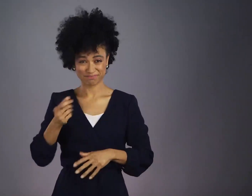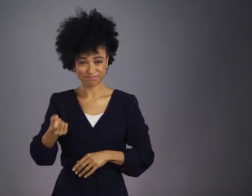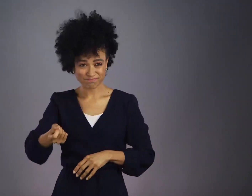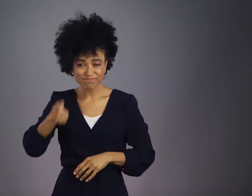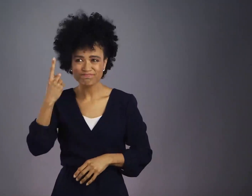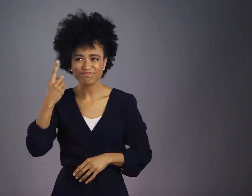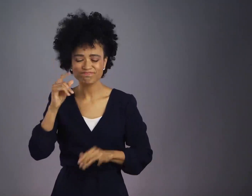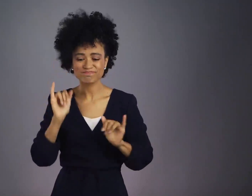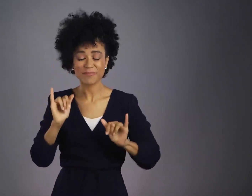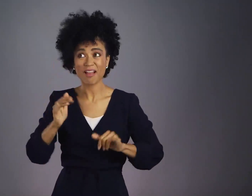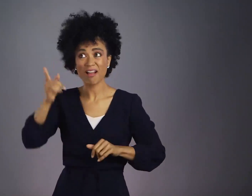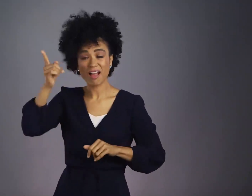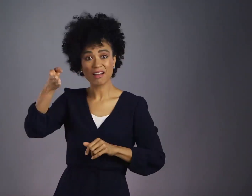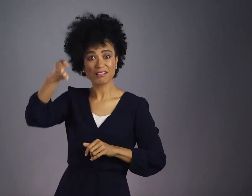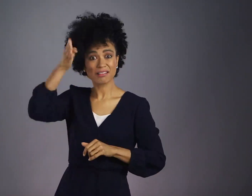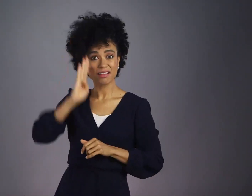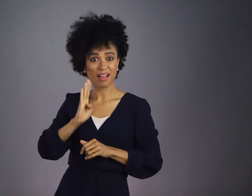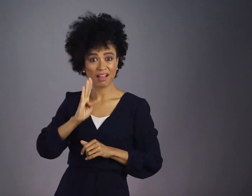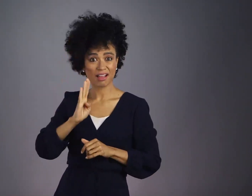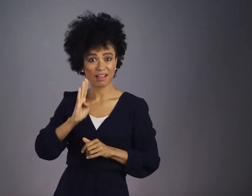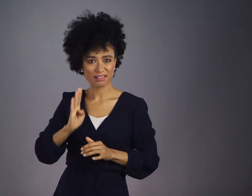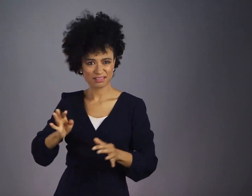and all would be lost anyhow.